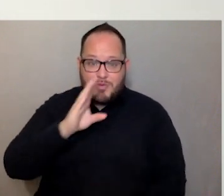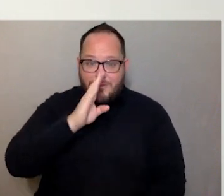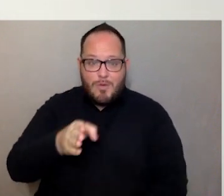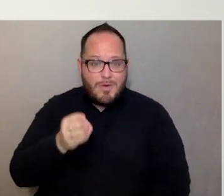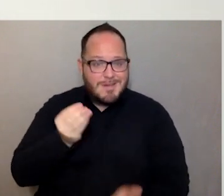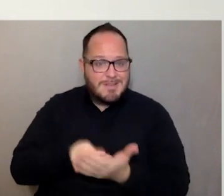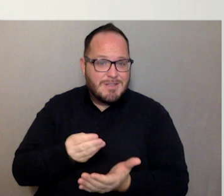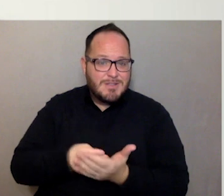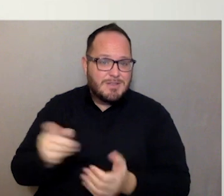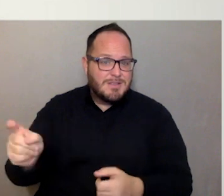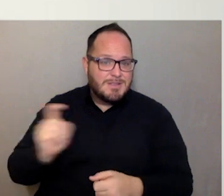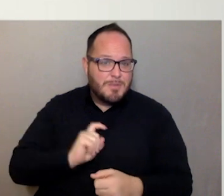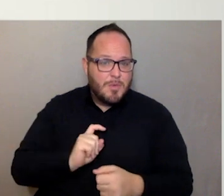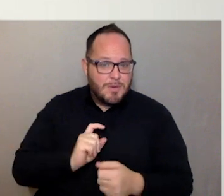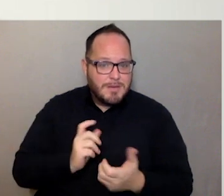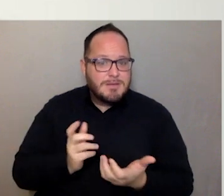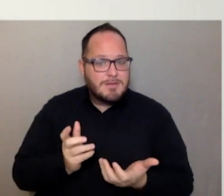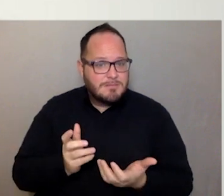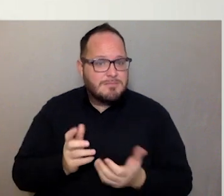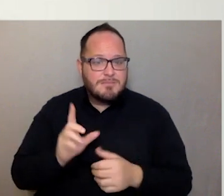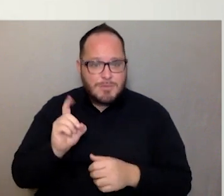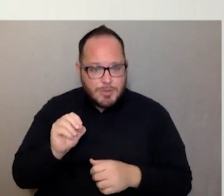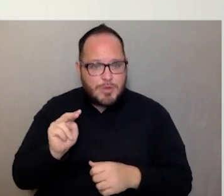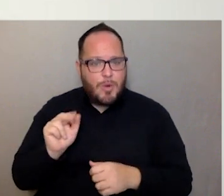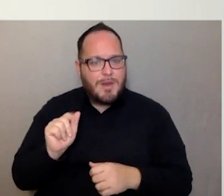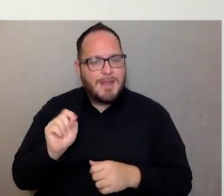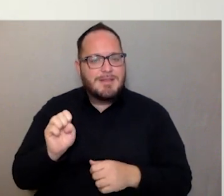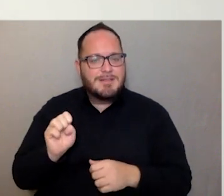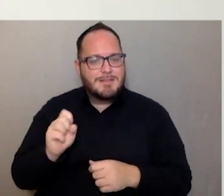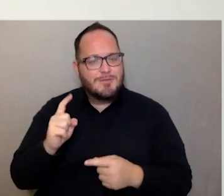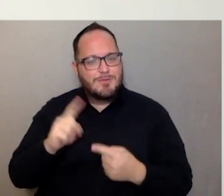SUPPORTING IT AND IS ALSO VERY TIMELY NOW THAT WE'RE IN THE SEASON OF GIVING, IS TO DONATE. TO CONTRIBUTE TO THE FUND.